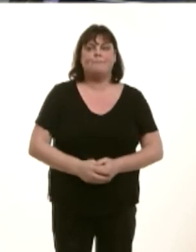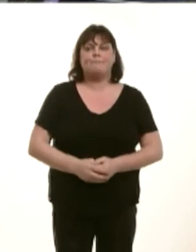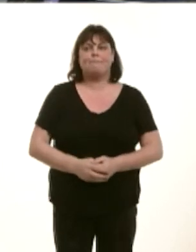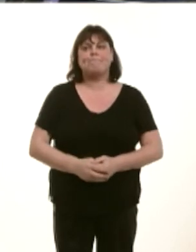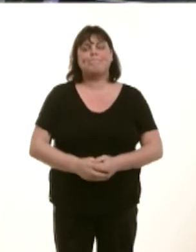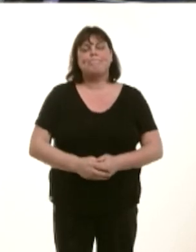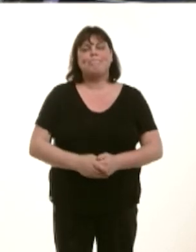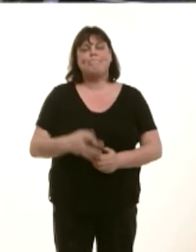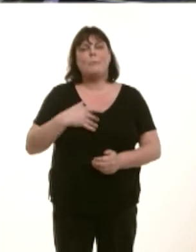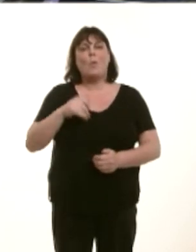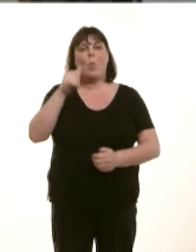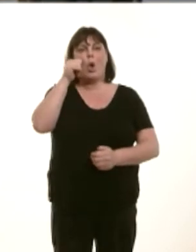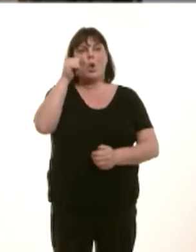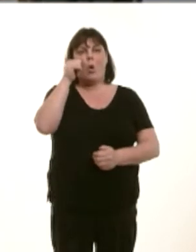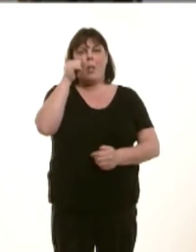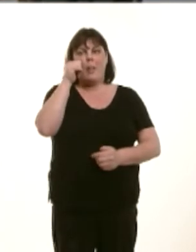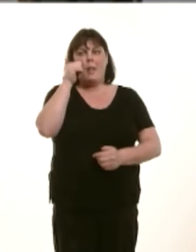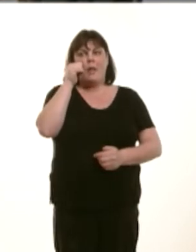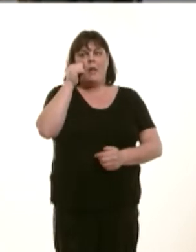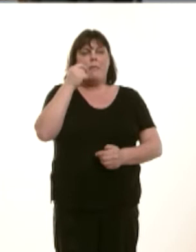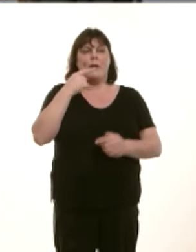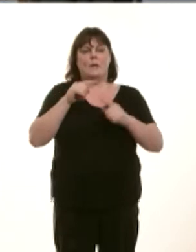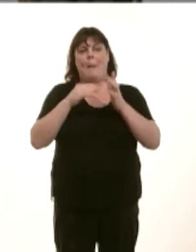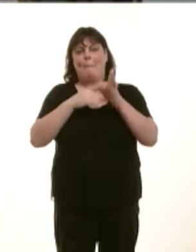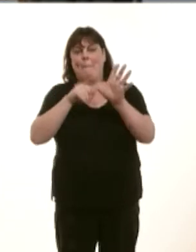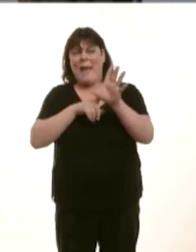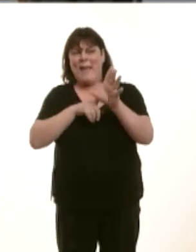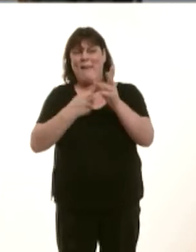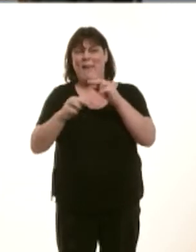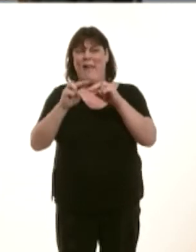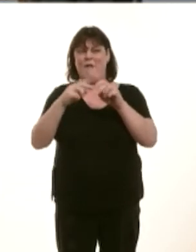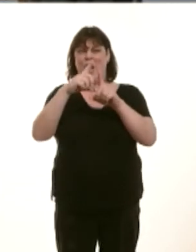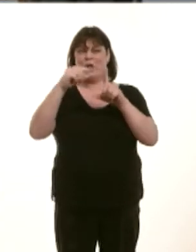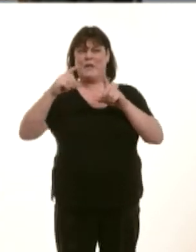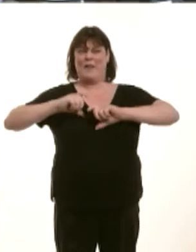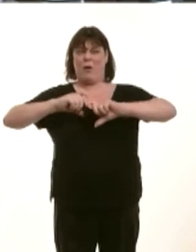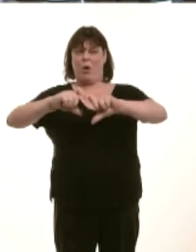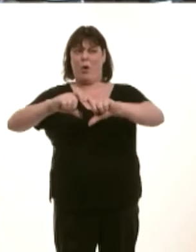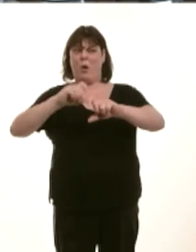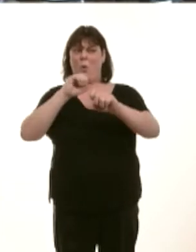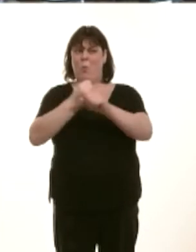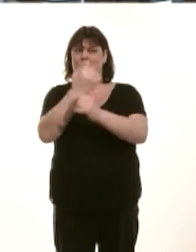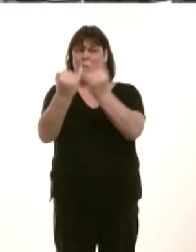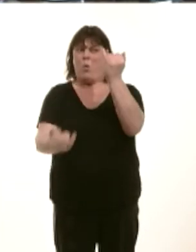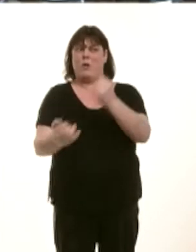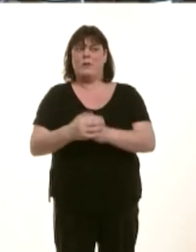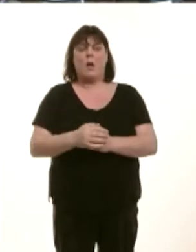that is that if the party opposite gets into Government after May, thereís a lot worse to comeóa lot worse to come. According to the Institute for Fiscal Studies, there could